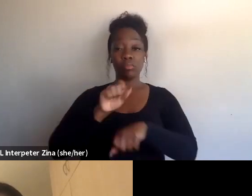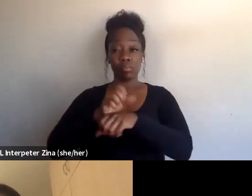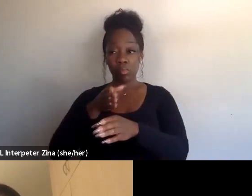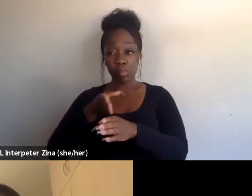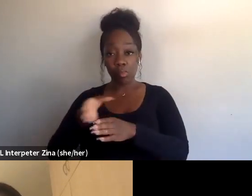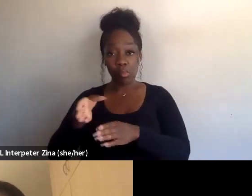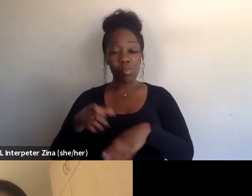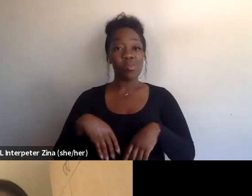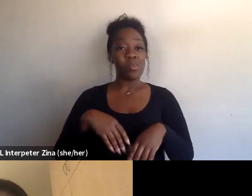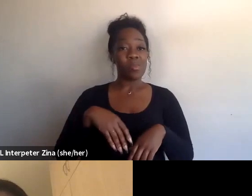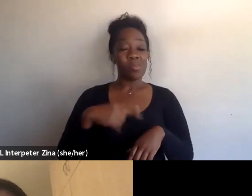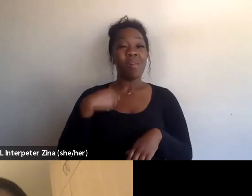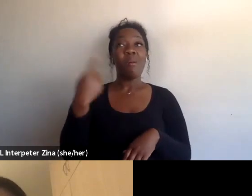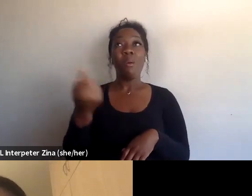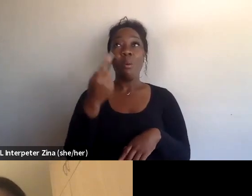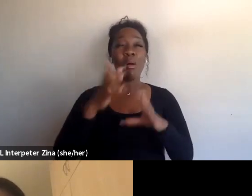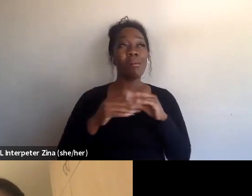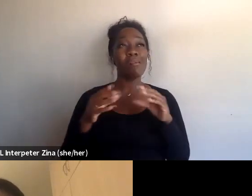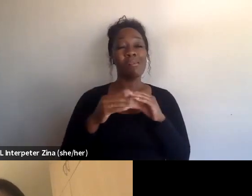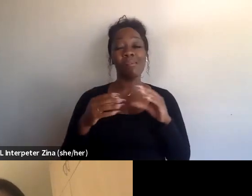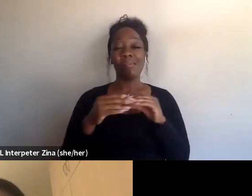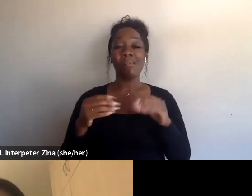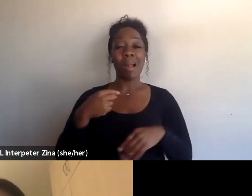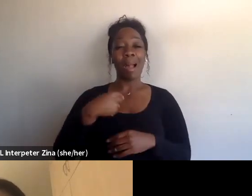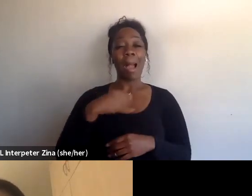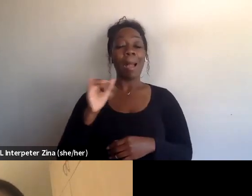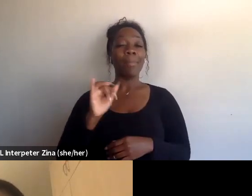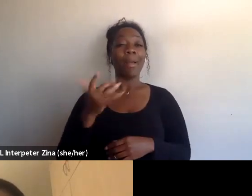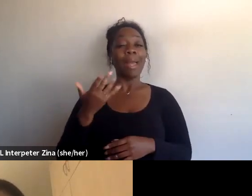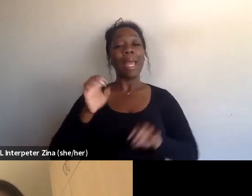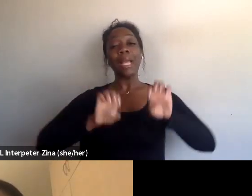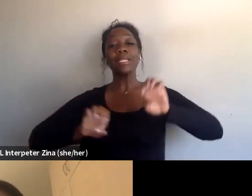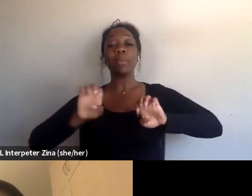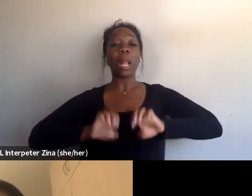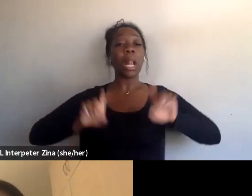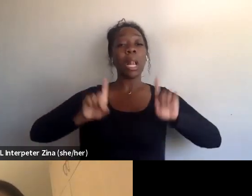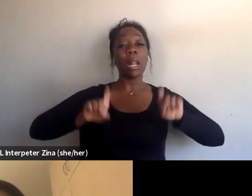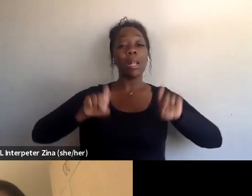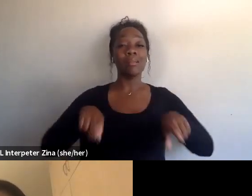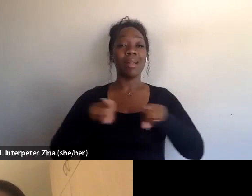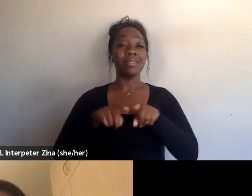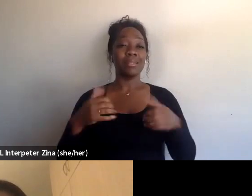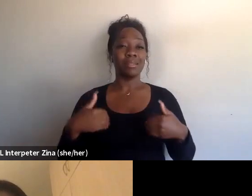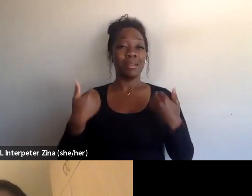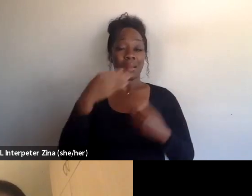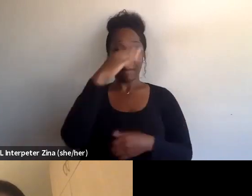because I always say I was sort of the guinea pig as a young Black female theater director.